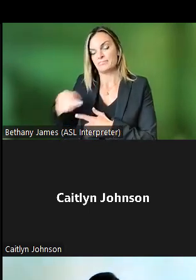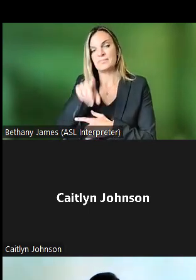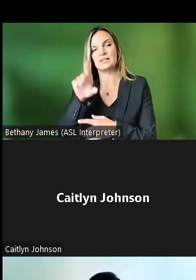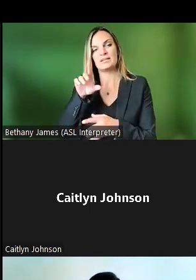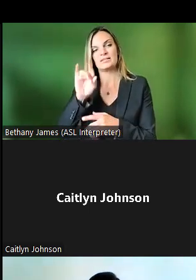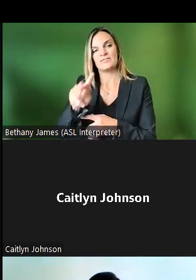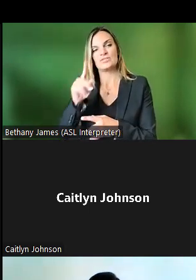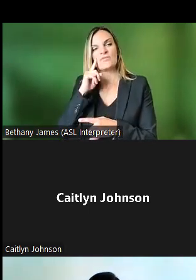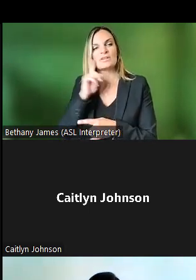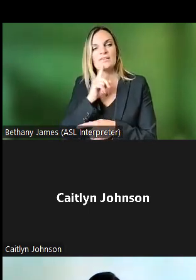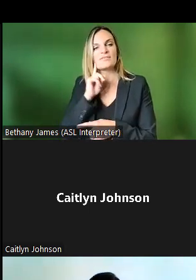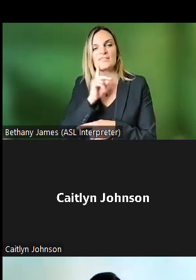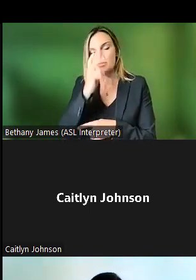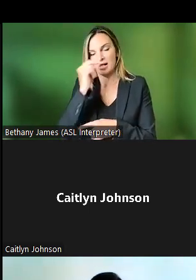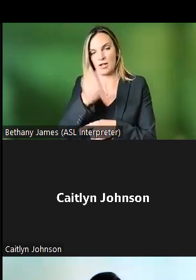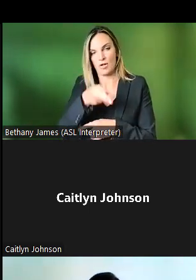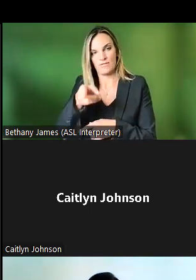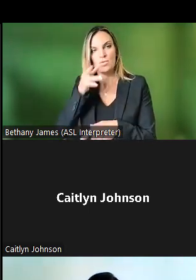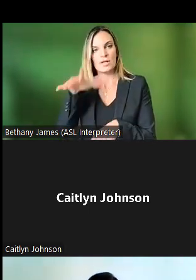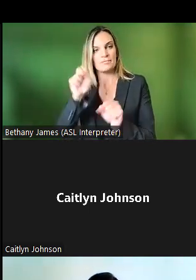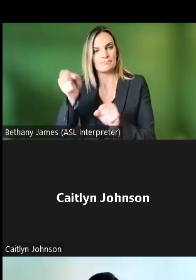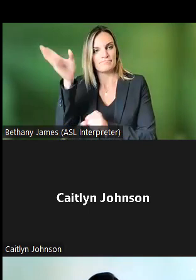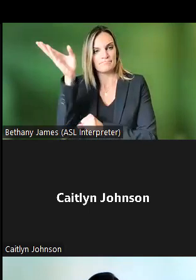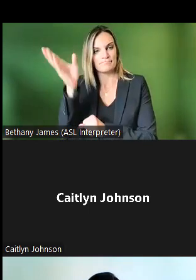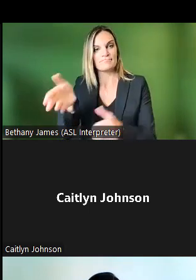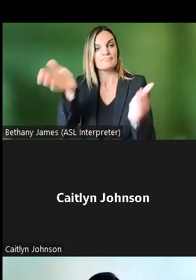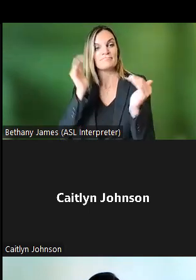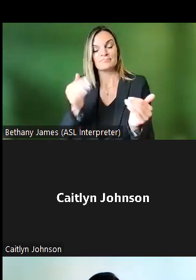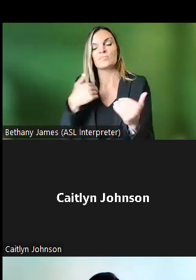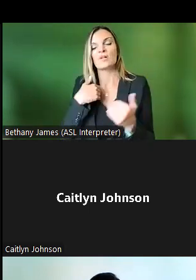And then the following week the same thing will be for the services for blind persons.